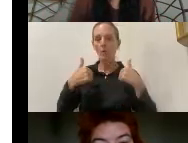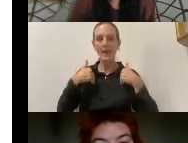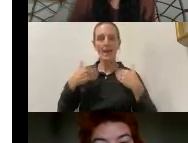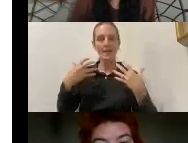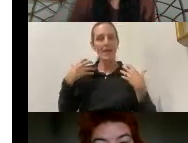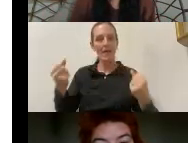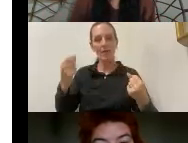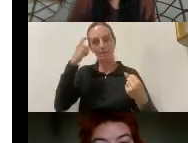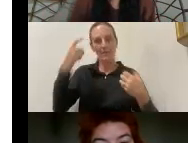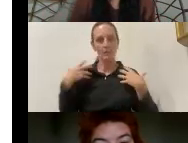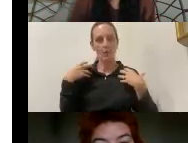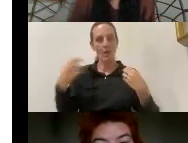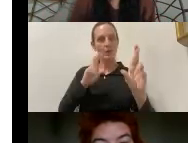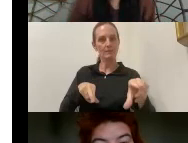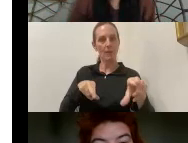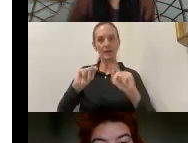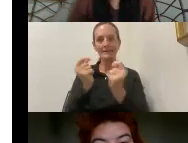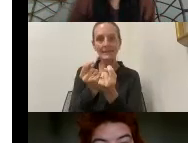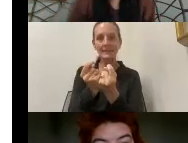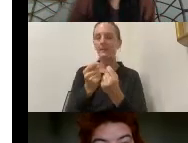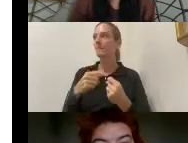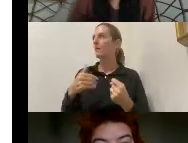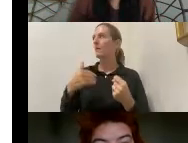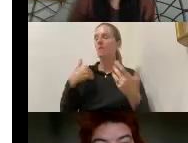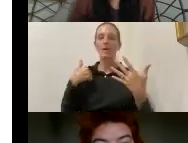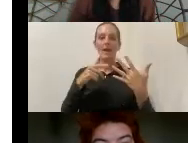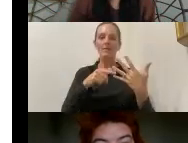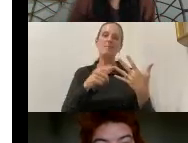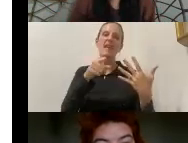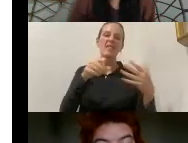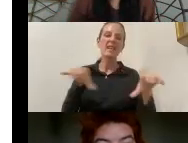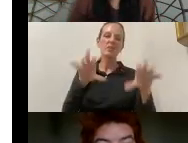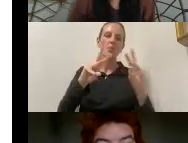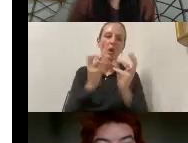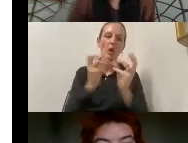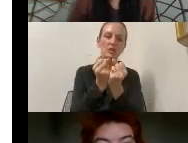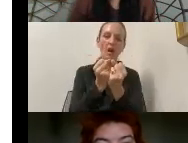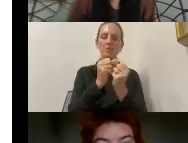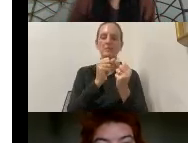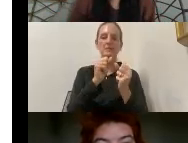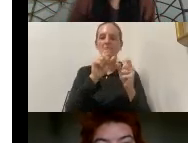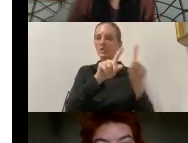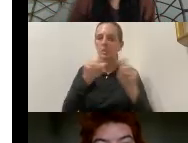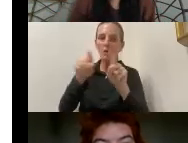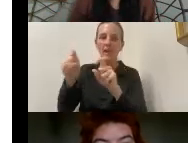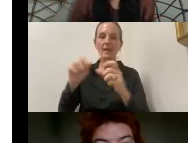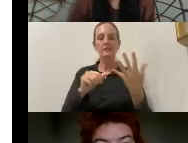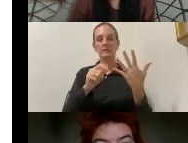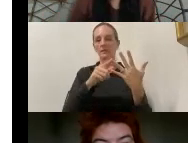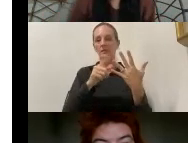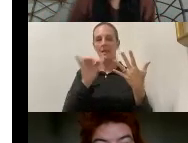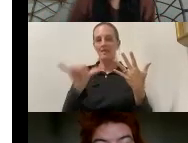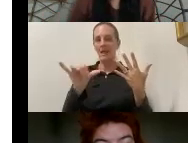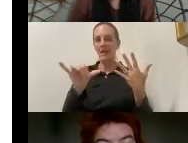Like I said they do the surveys and workshops and those are constantly getting worked on.